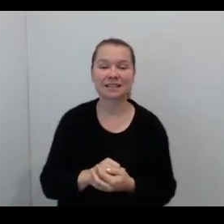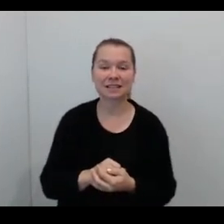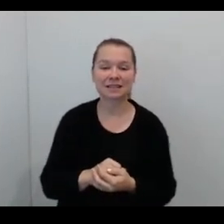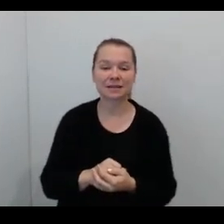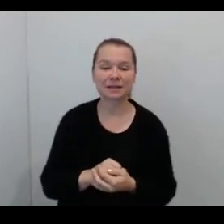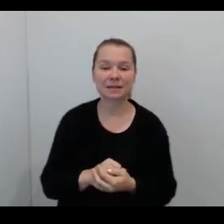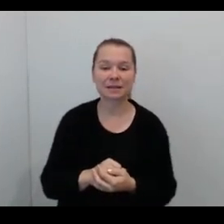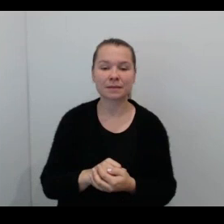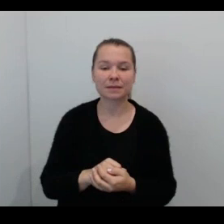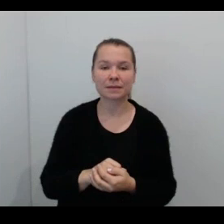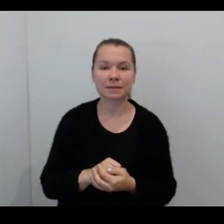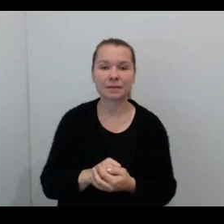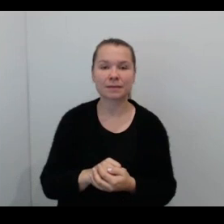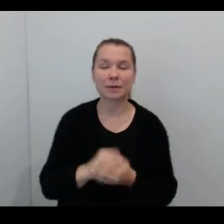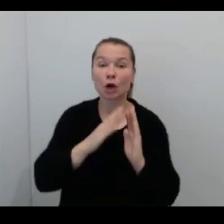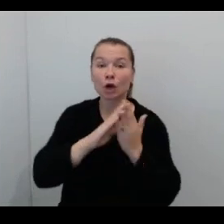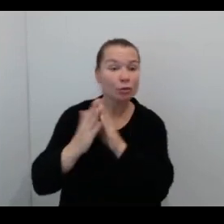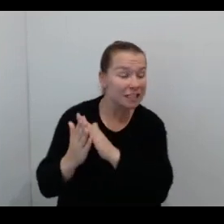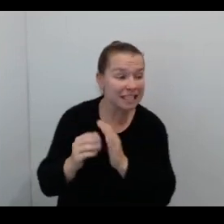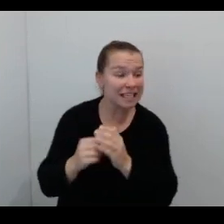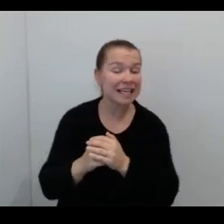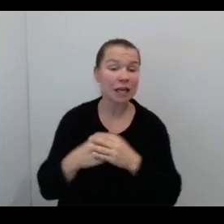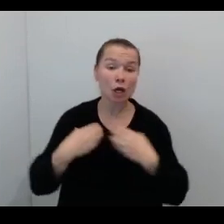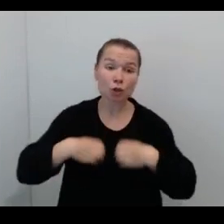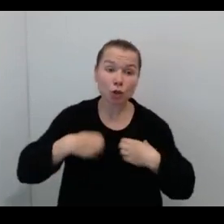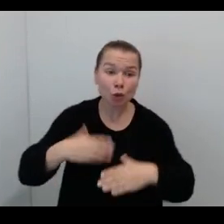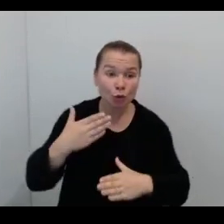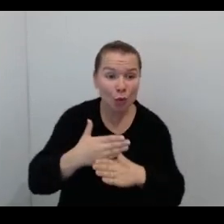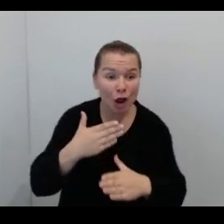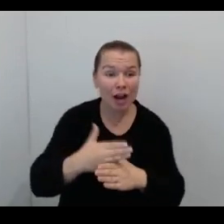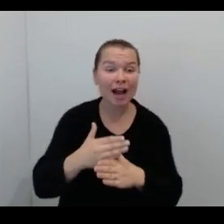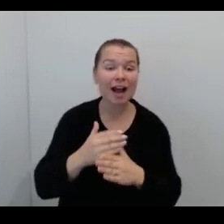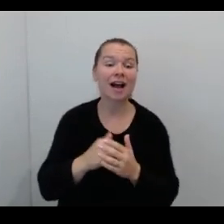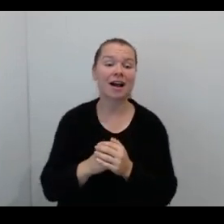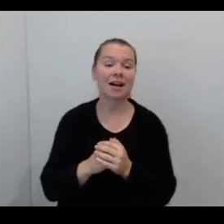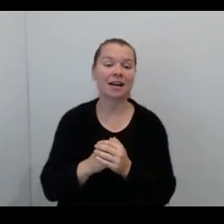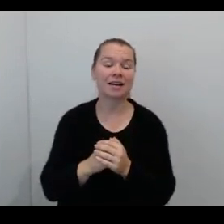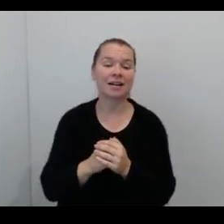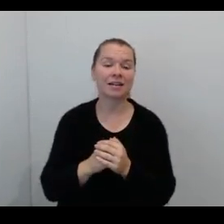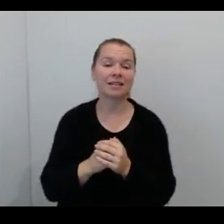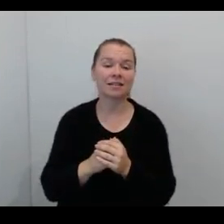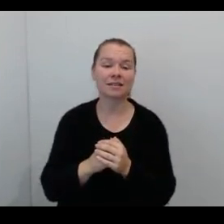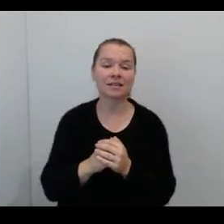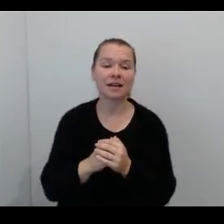and community legal centre lawyers and a lot of people who have ticked the other box who